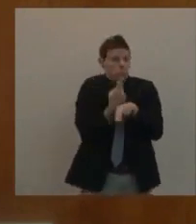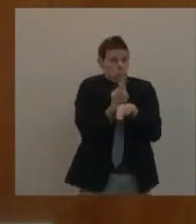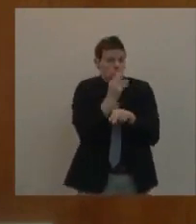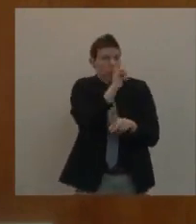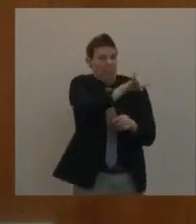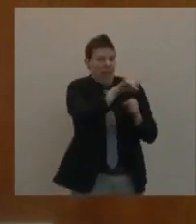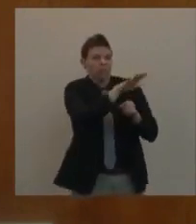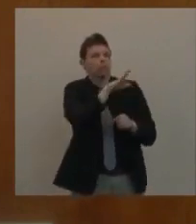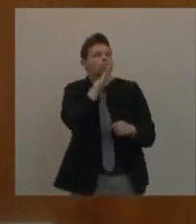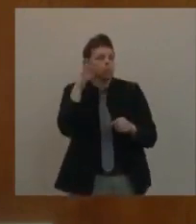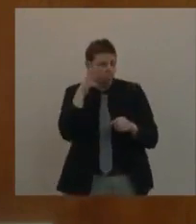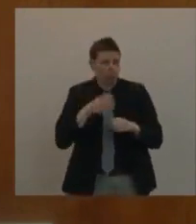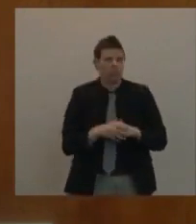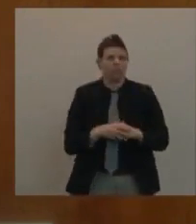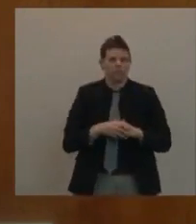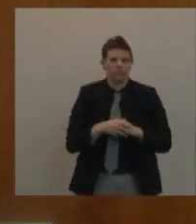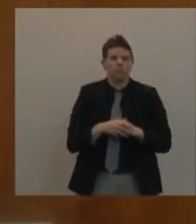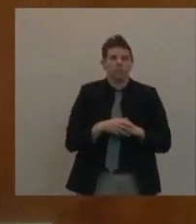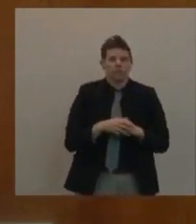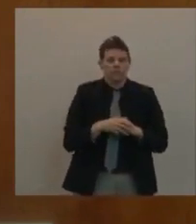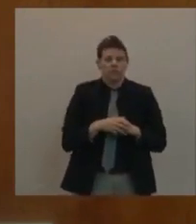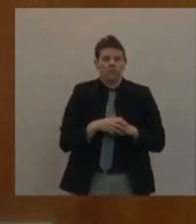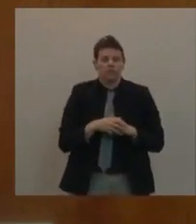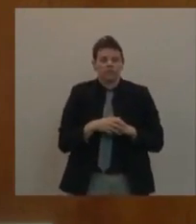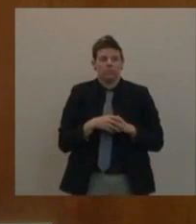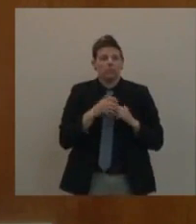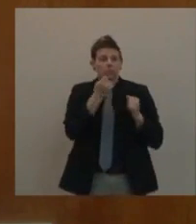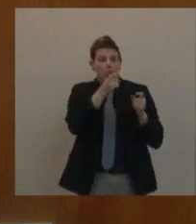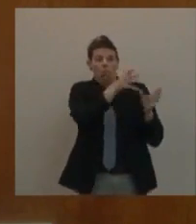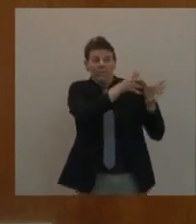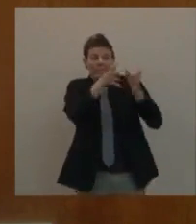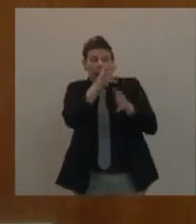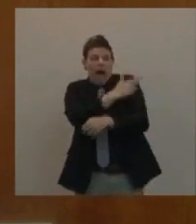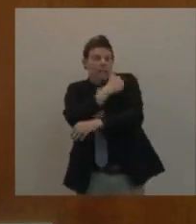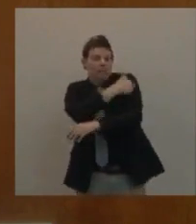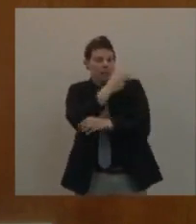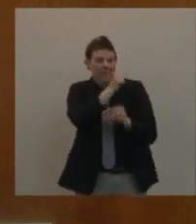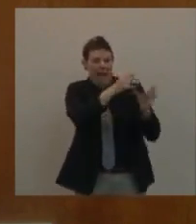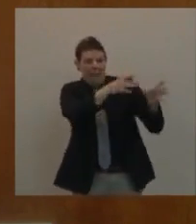SO WE HAVE A VERY LIMITED ABILITY AT THIS POINT TO DEPLOY THEM.